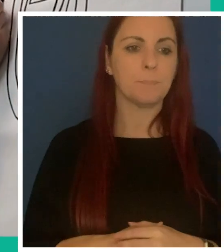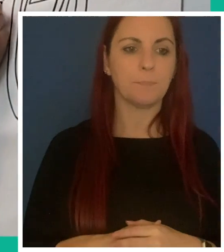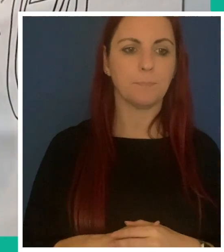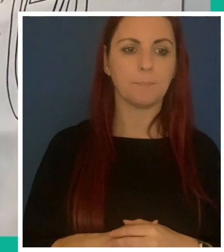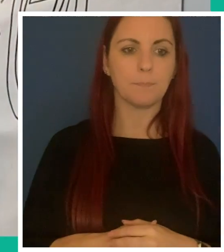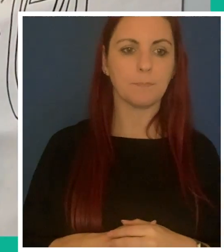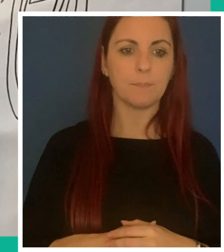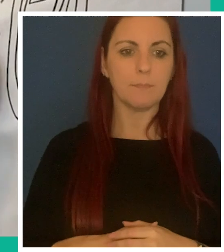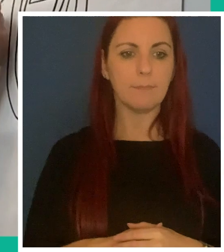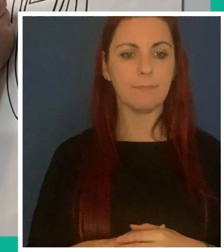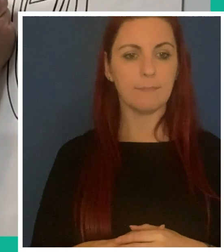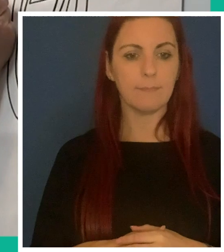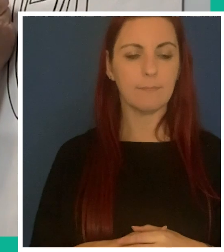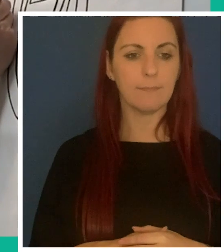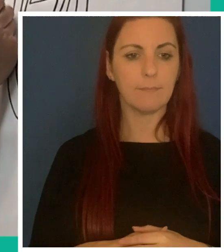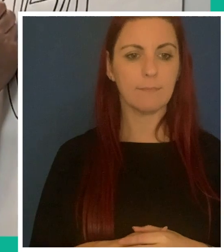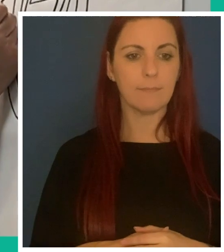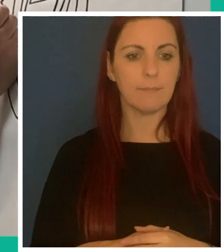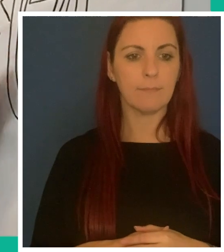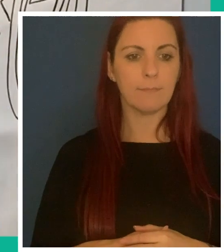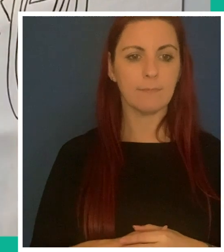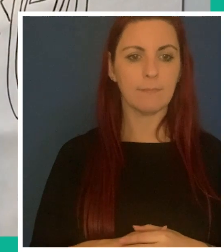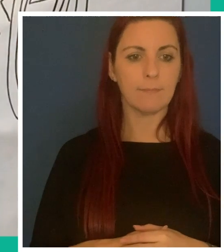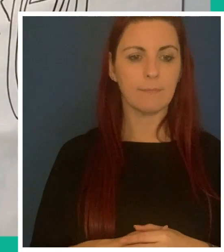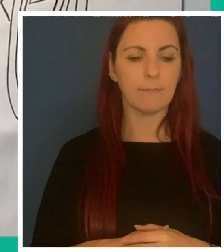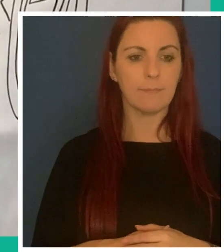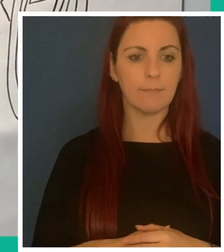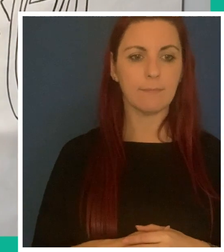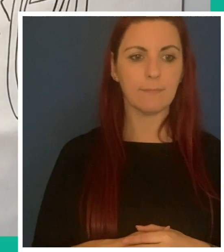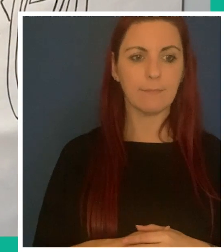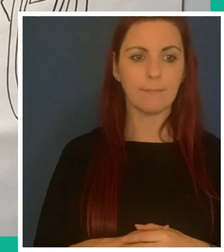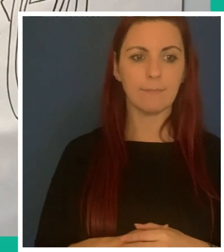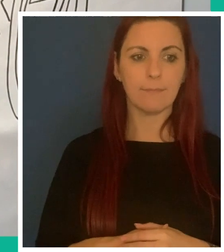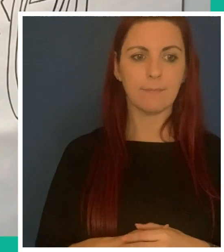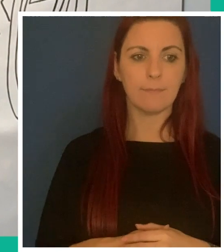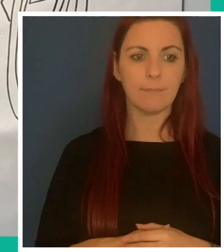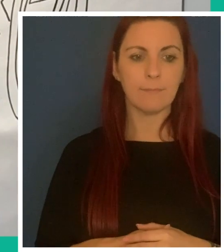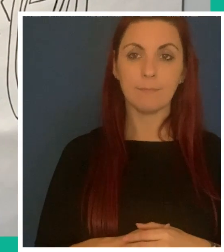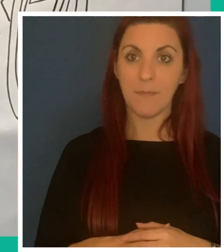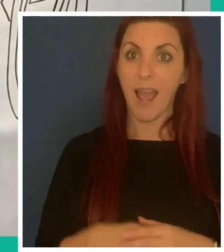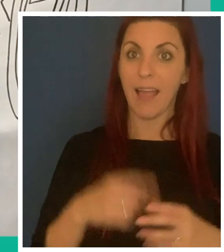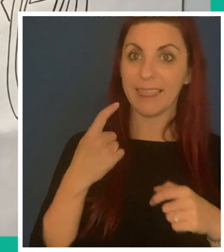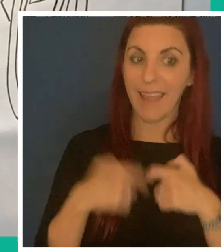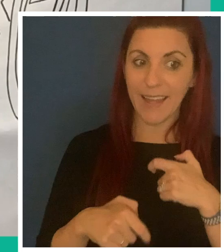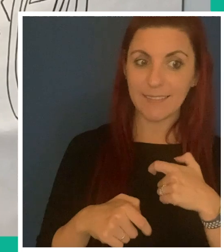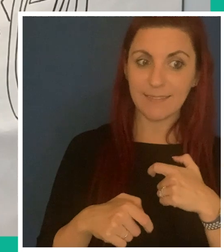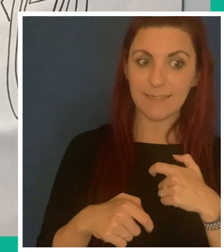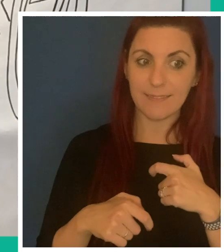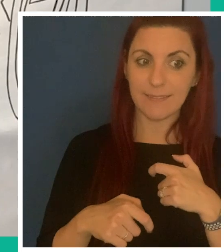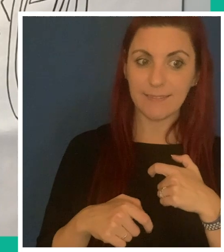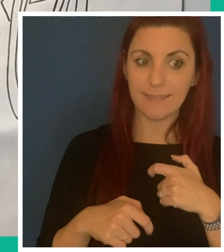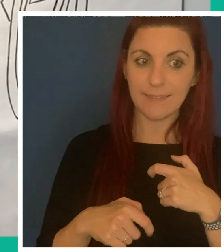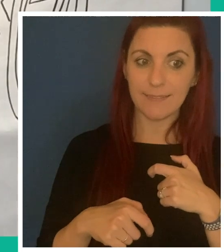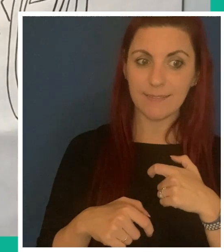that and down like this and then we've got the arm, we'll put a line across